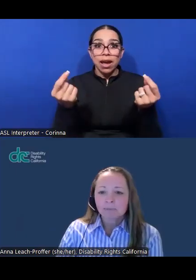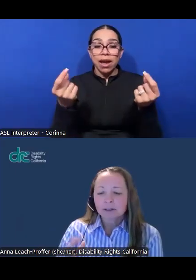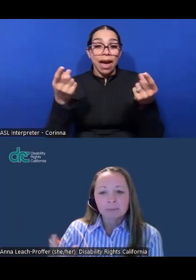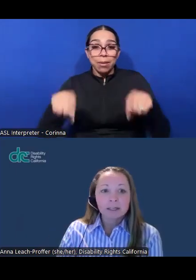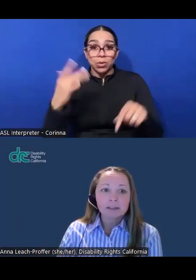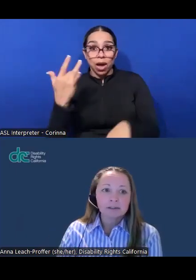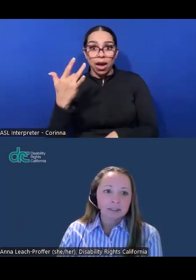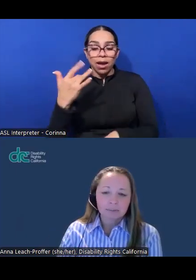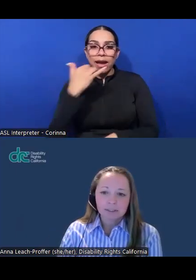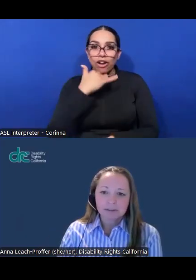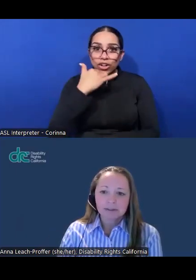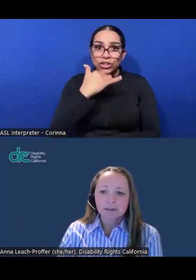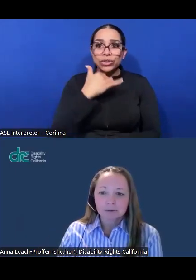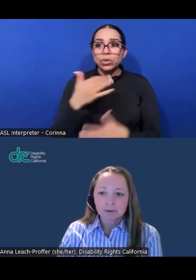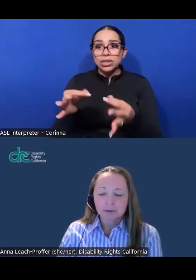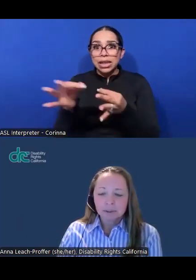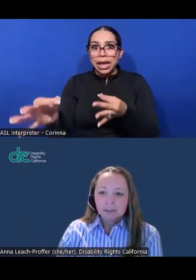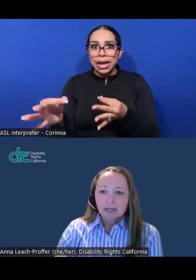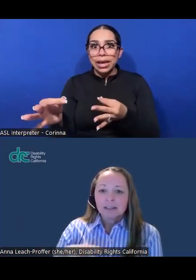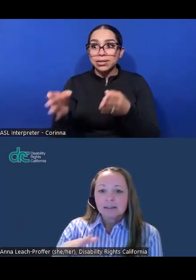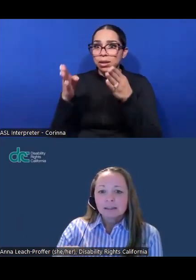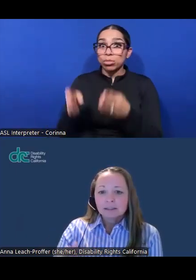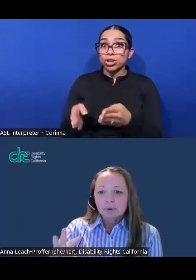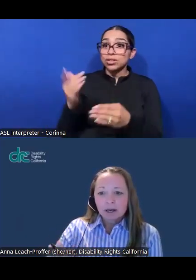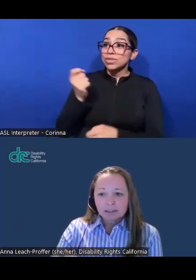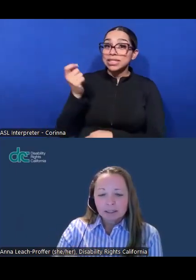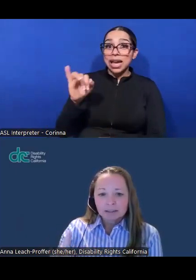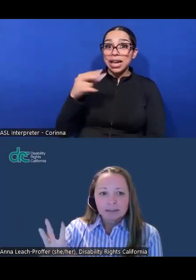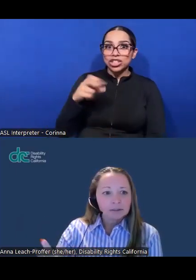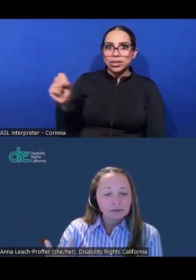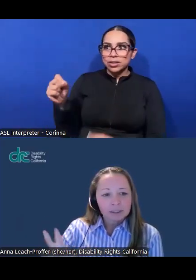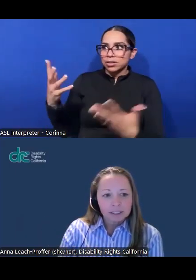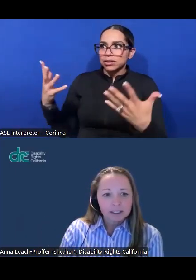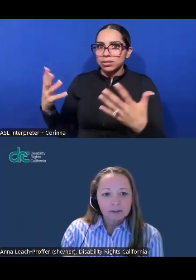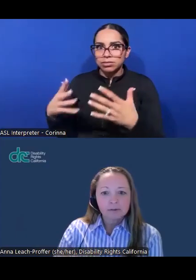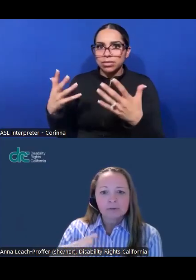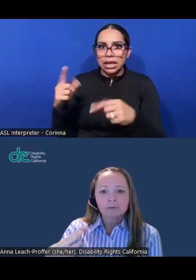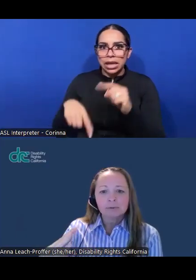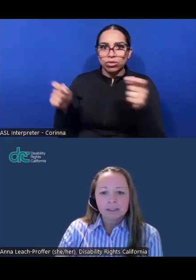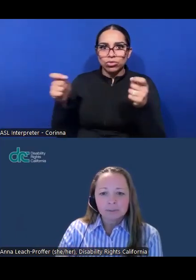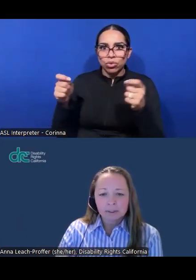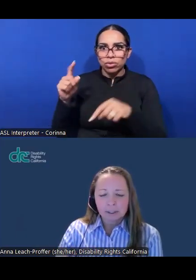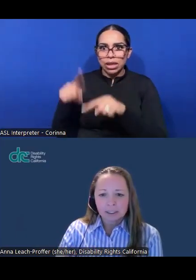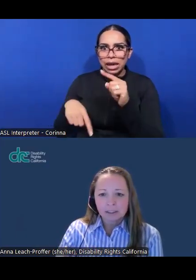that are beyond the recipient's control. And this process has created a sort of grace period.